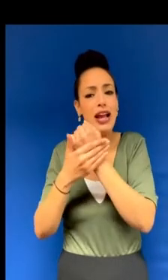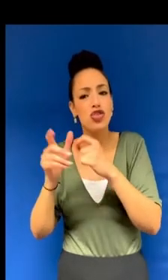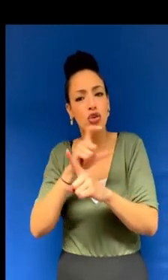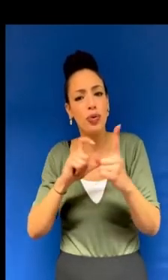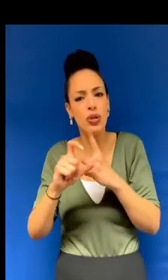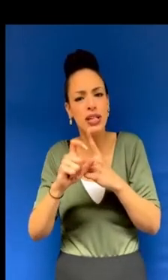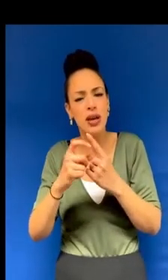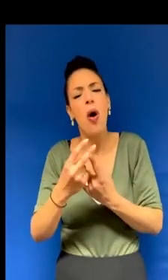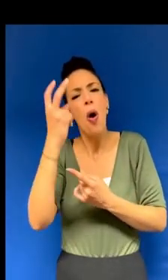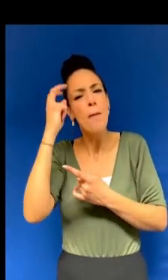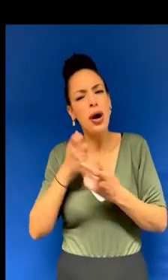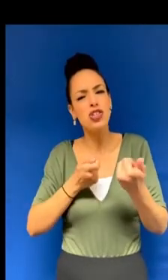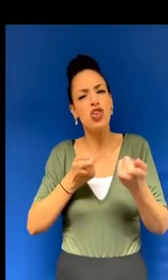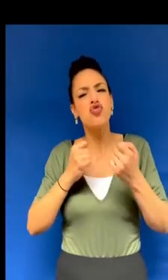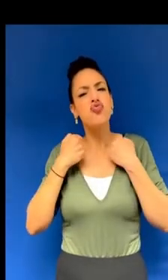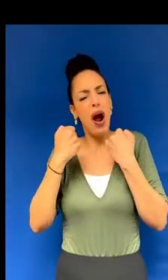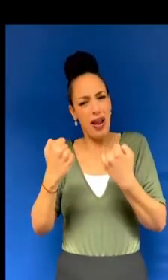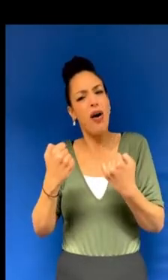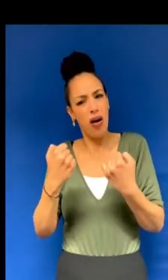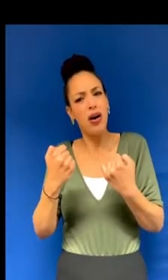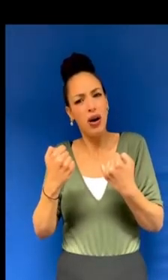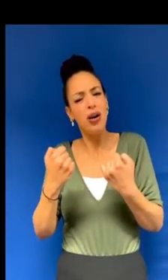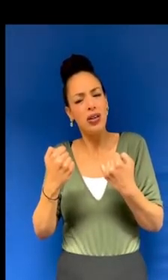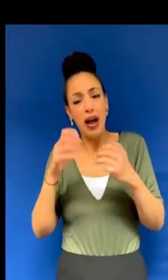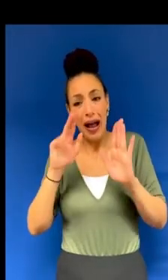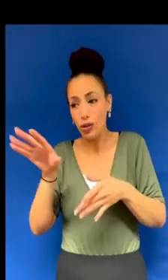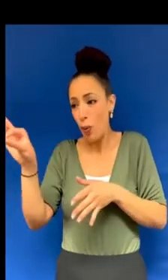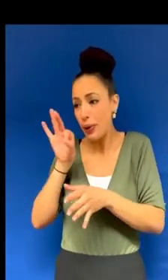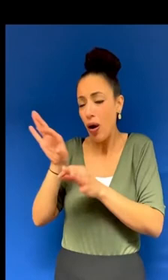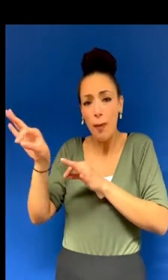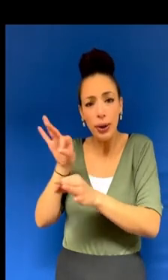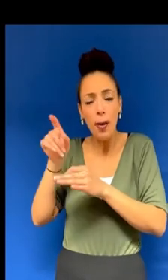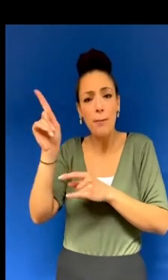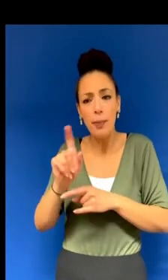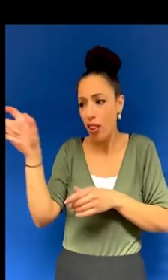limiting that to the NHS was a huge detriment to the Black and Asian community in Newham. Because